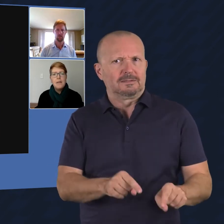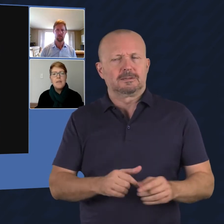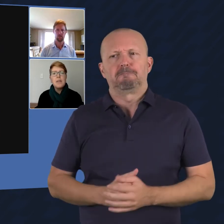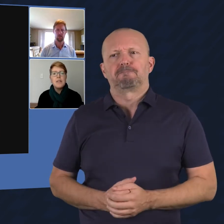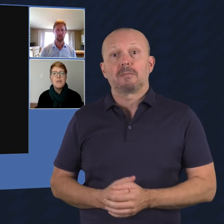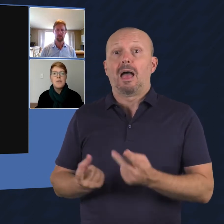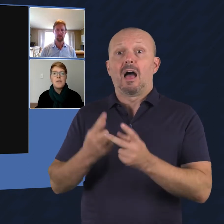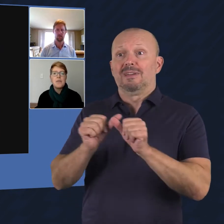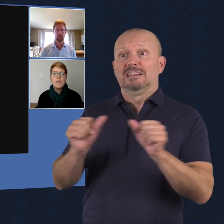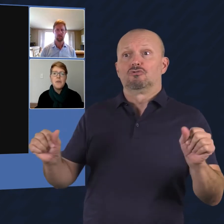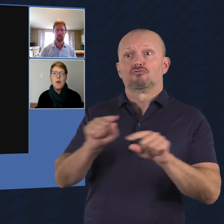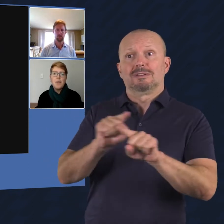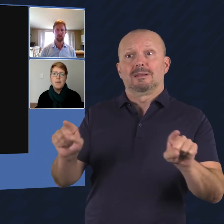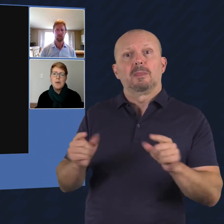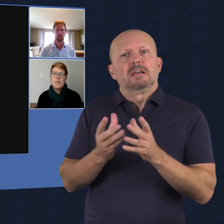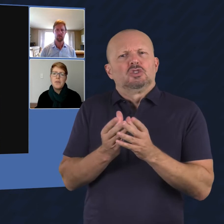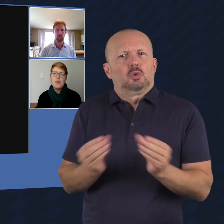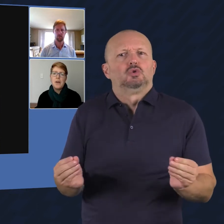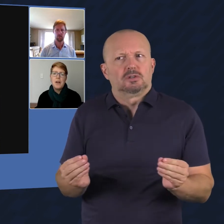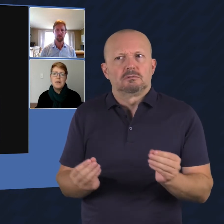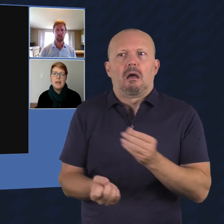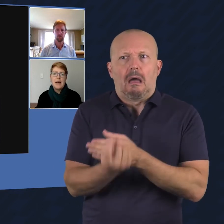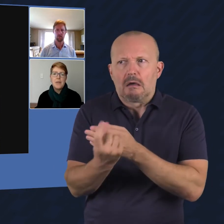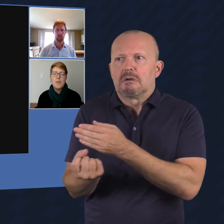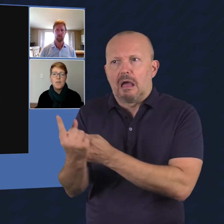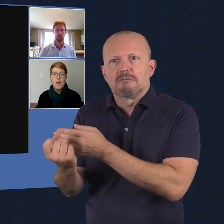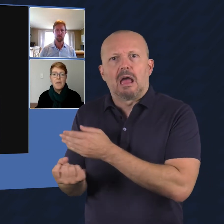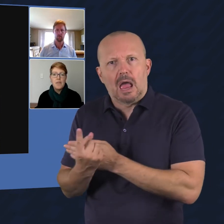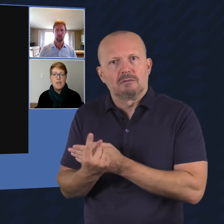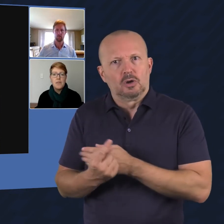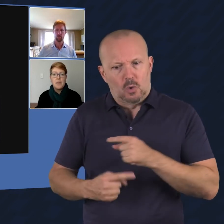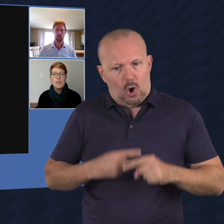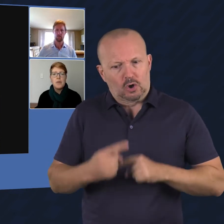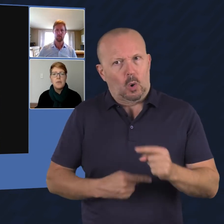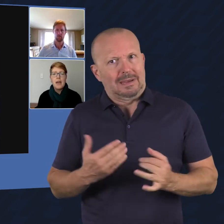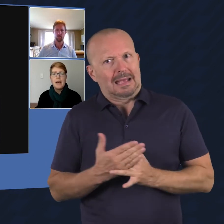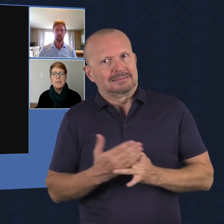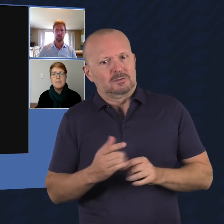Several industry solutions have also emerged to secure ongoing access to DAW session information over time.